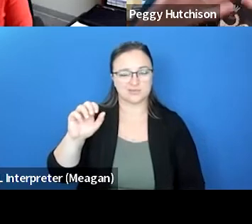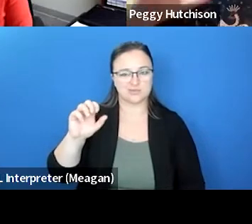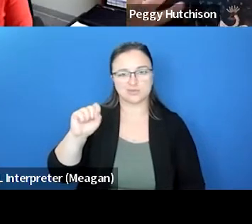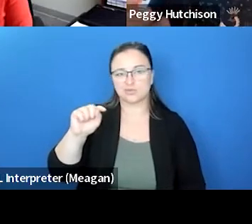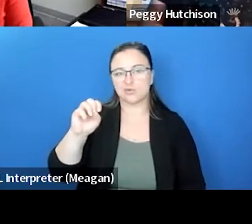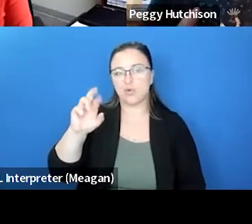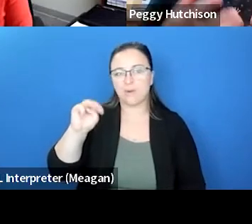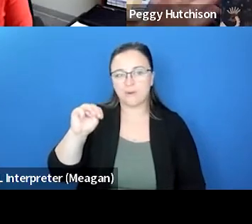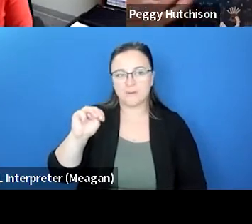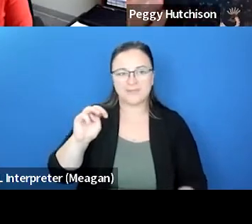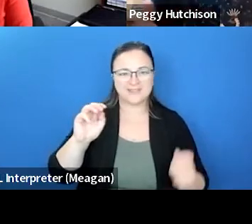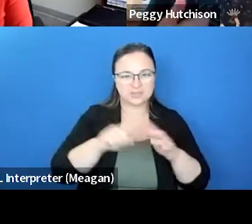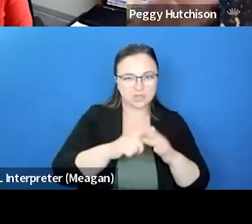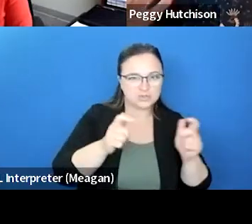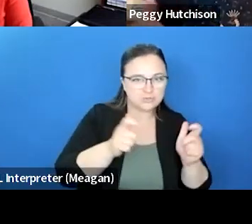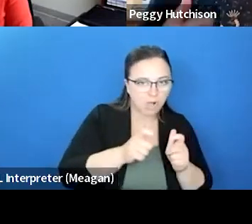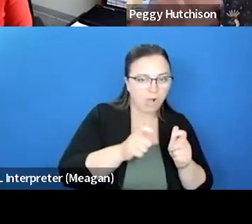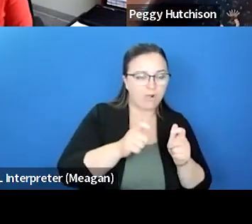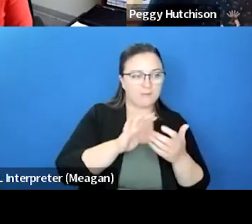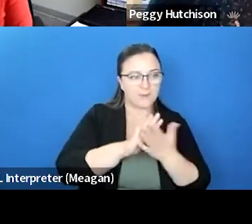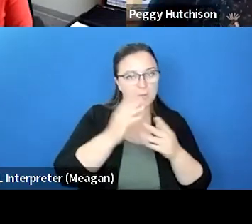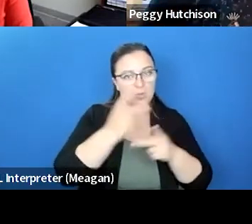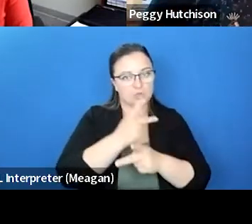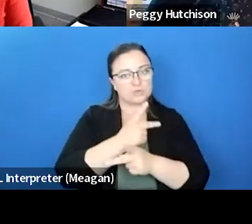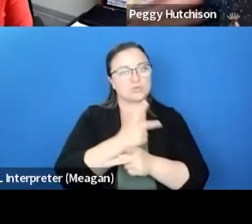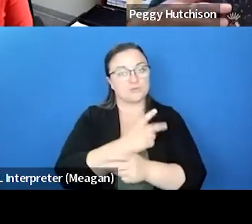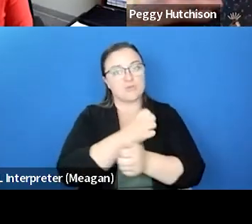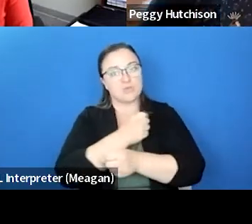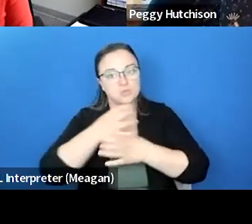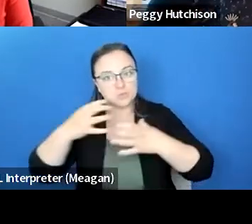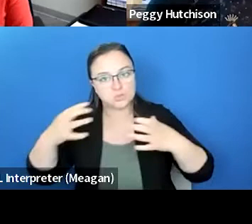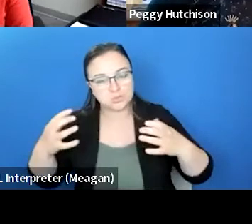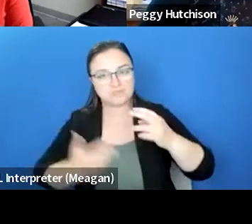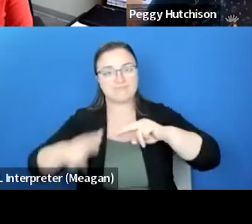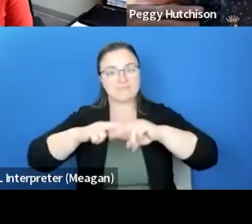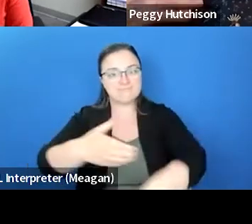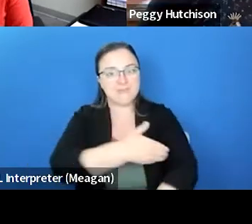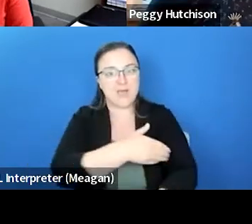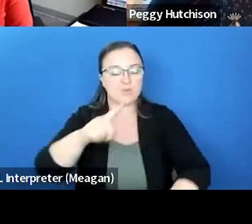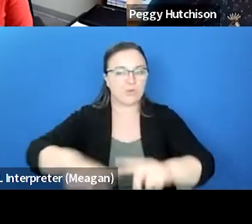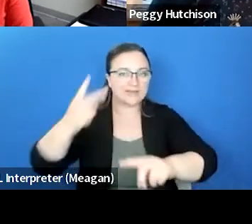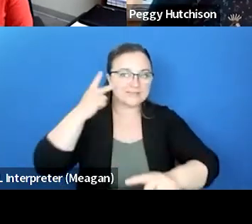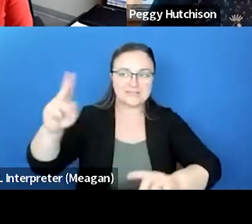then they just grow and grow and grow and then become very powerful, and you really can't see anything. And if you're driving